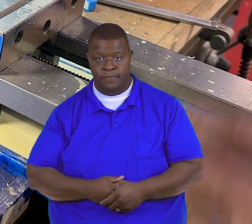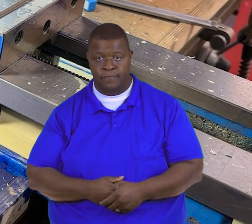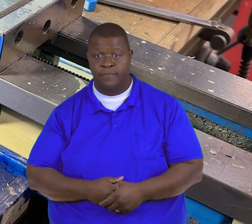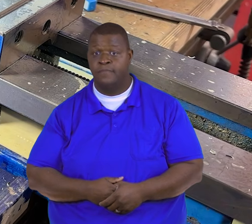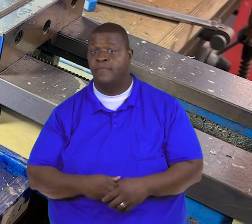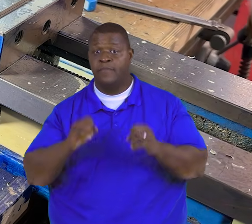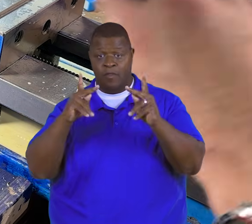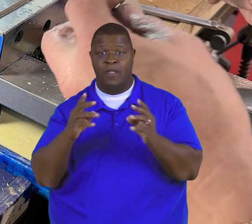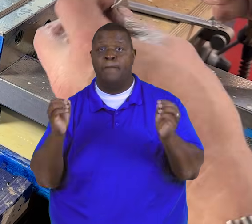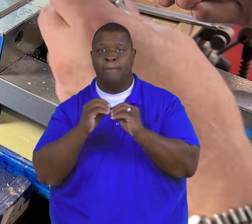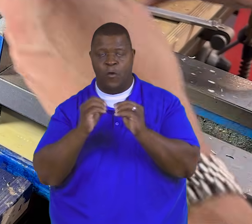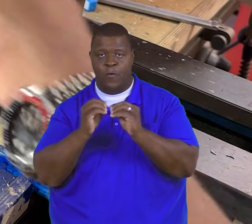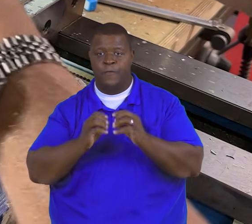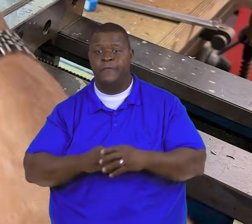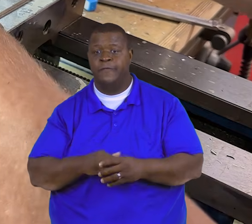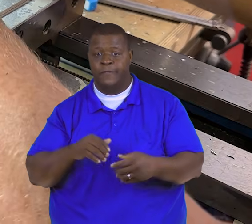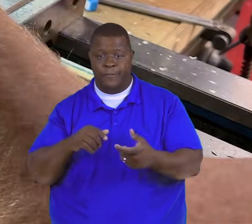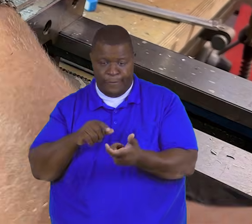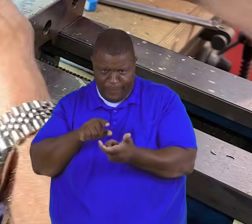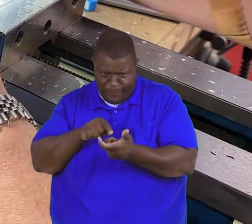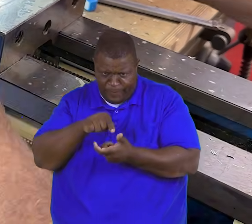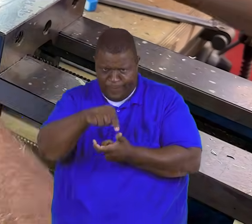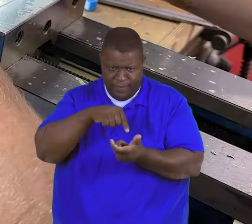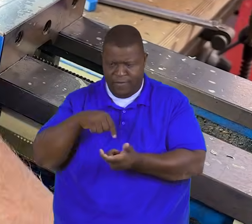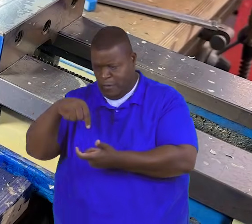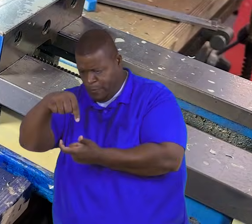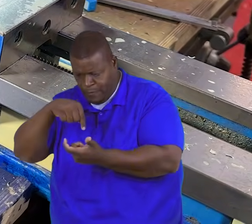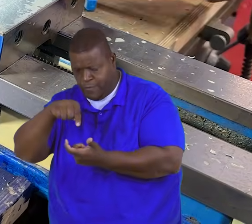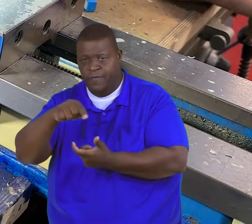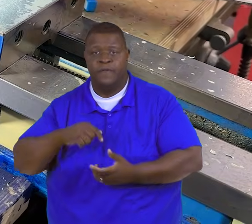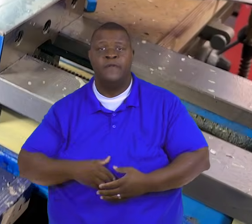Okay, now we do a couple more. [machine humming]